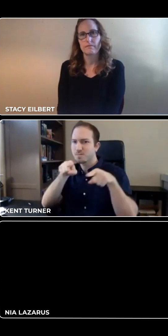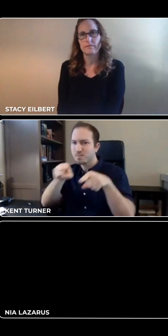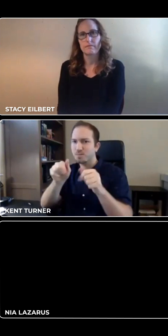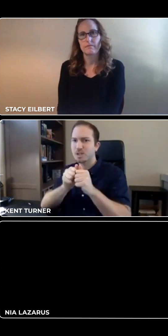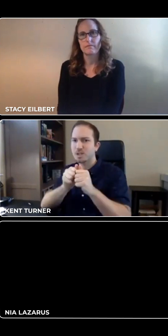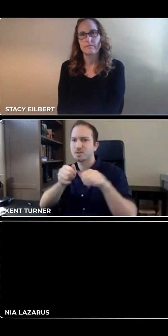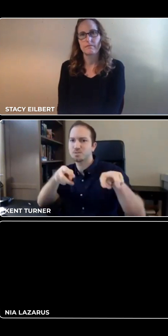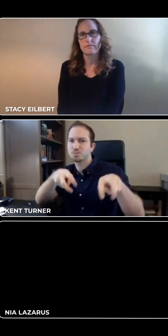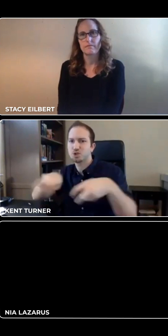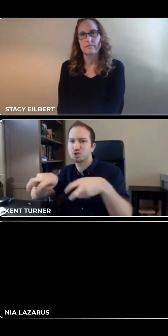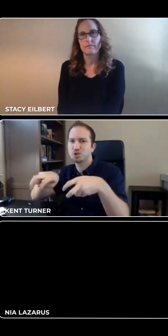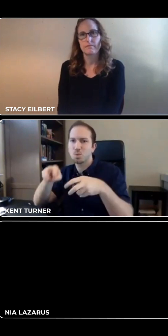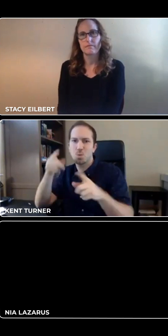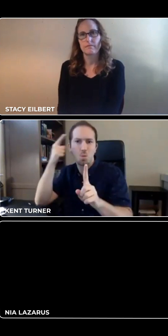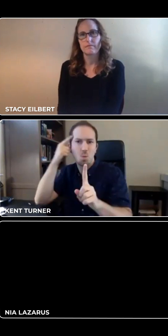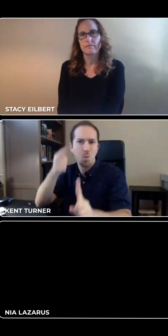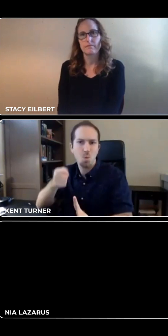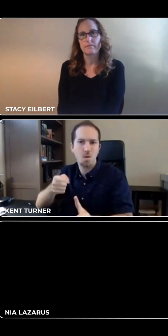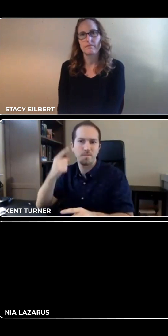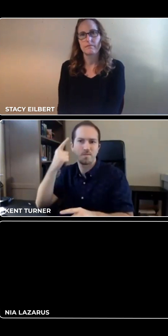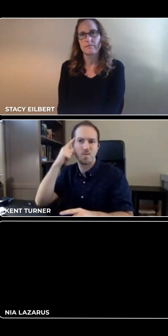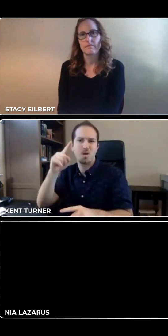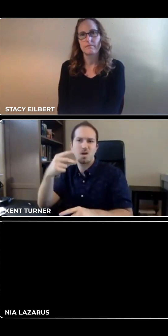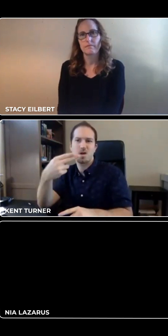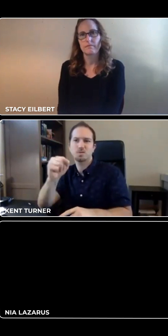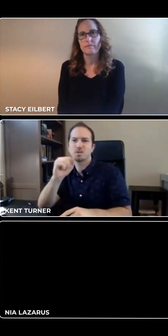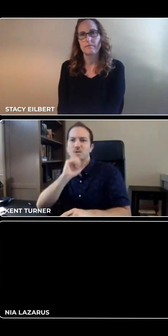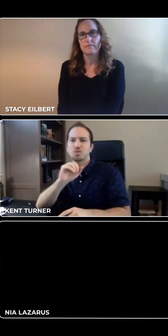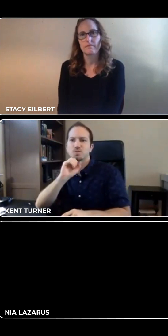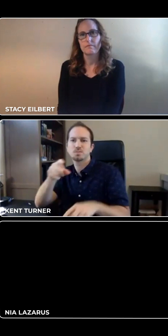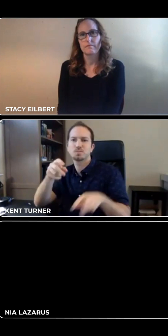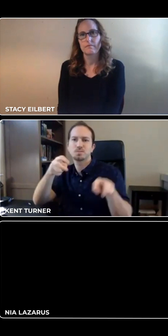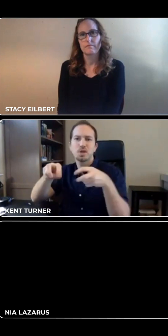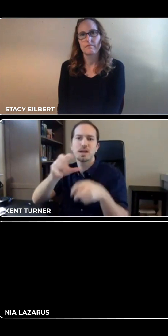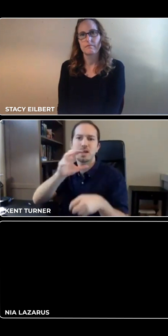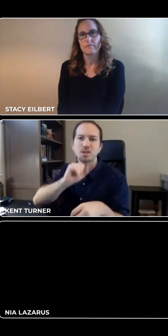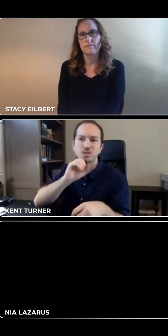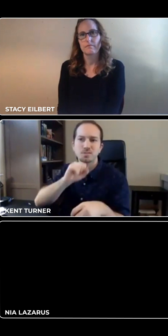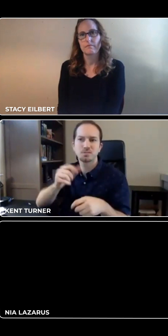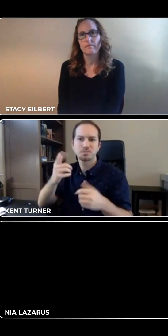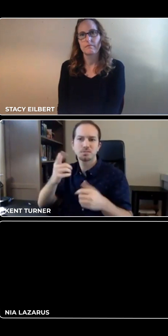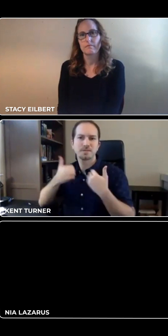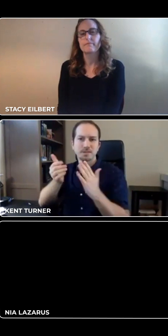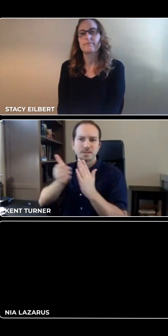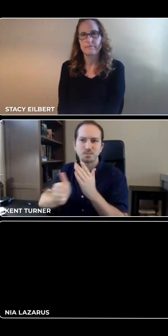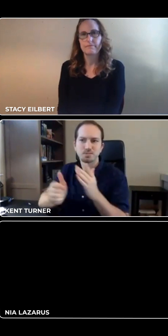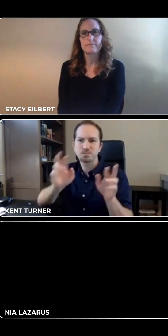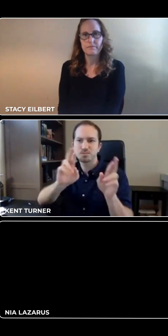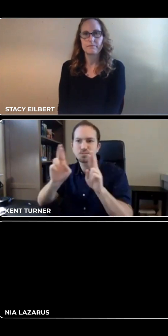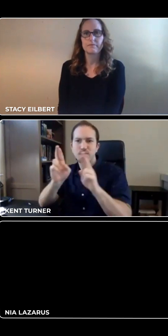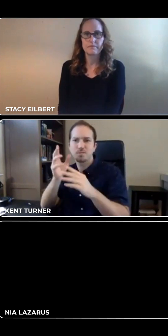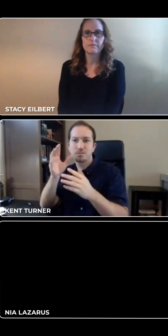that the content that is covered aligns with transitional-age goals. Like, for example,